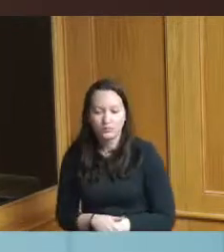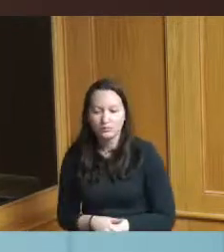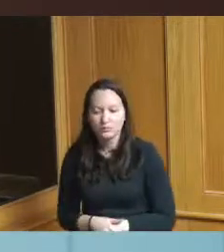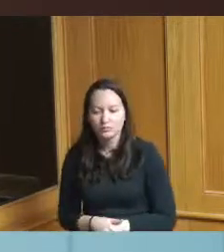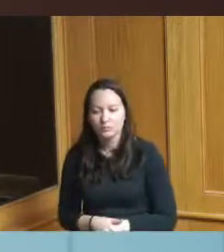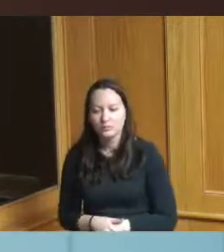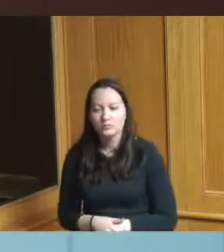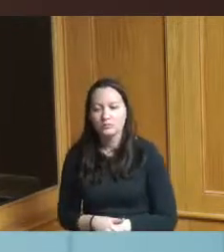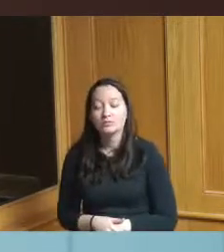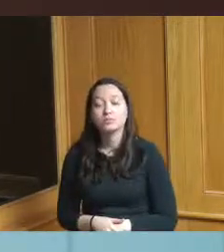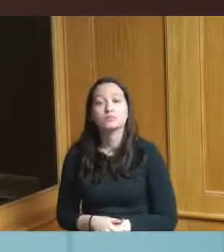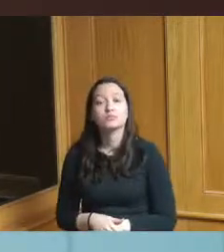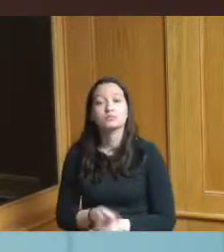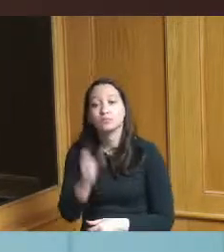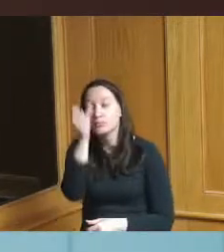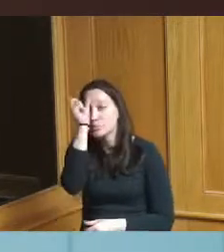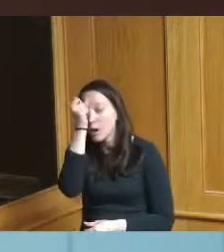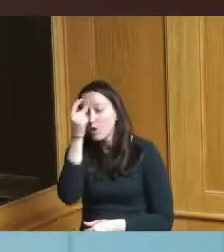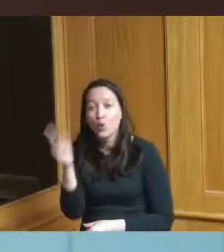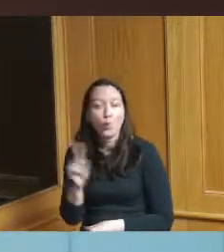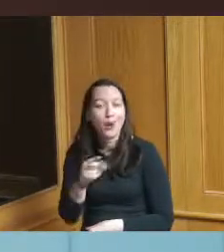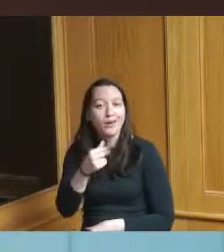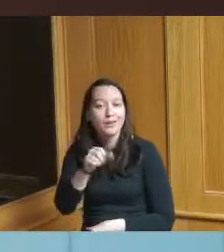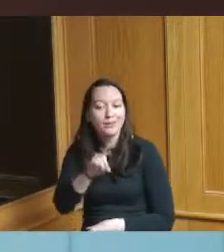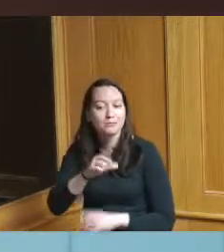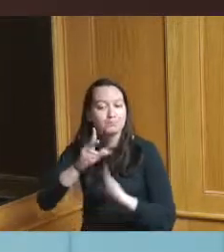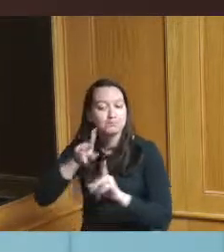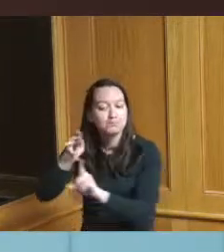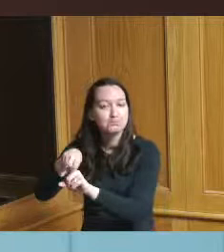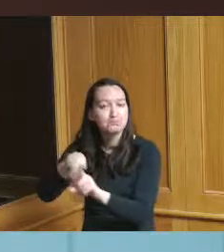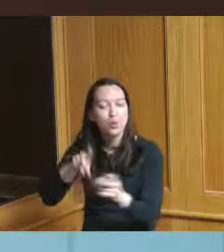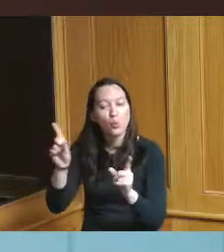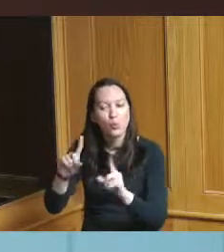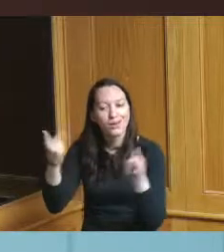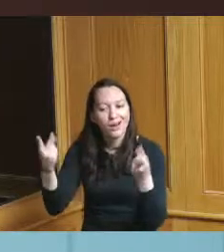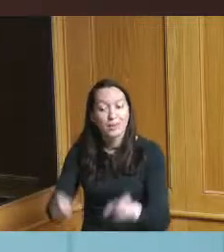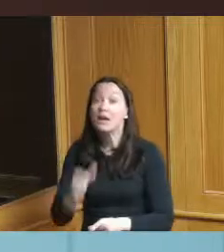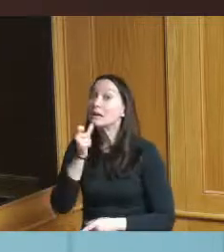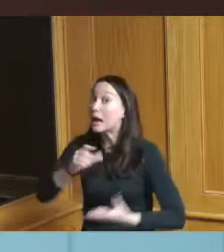quick reminder about where did these programs apply not in the city of Cincinnati the city